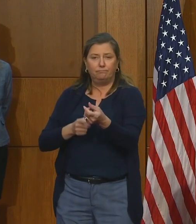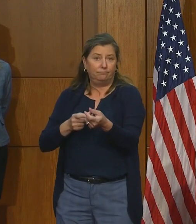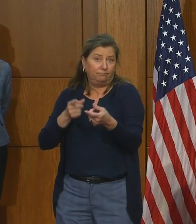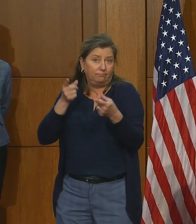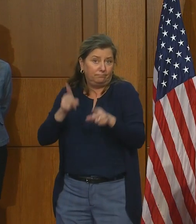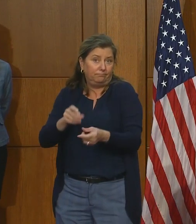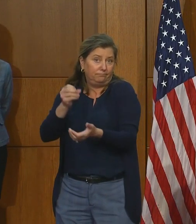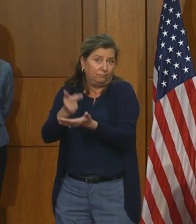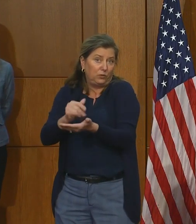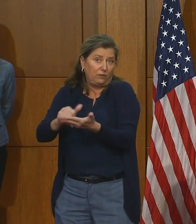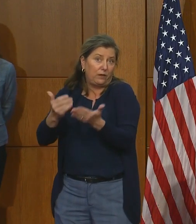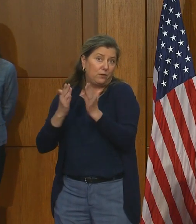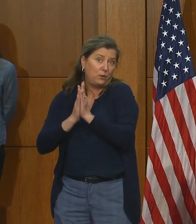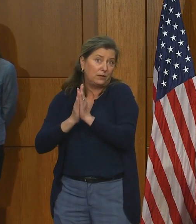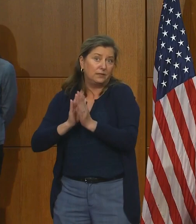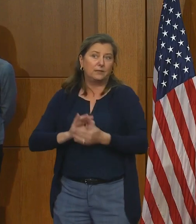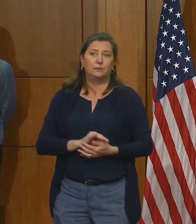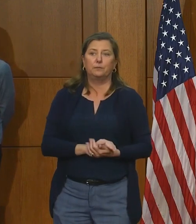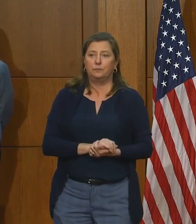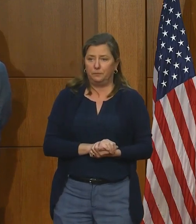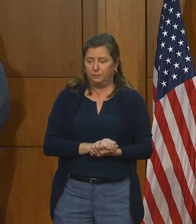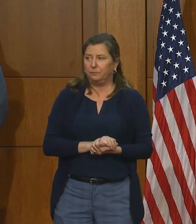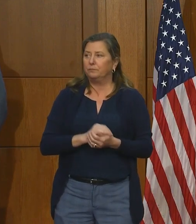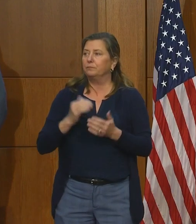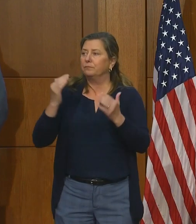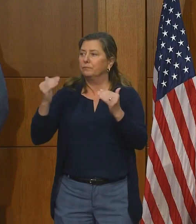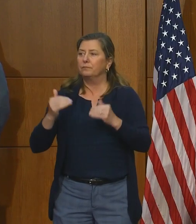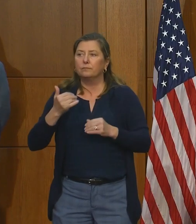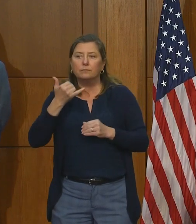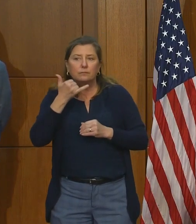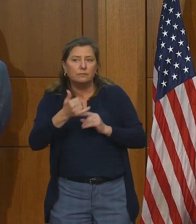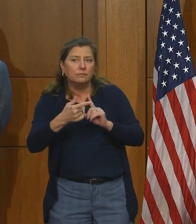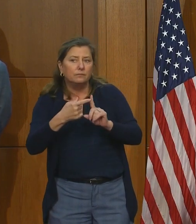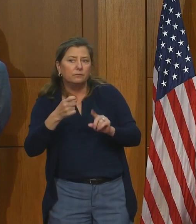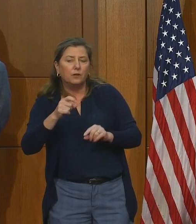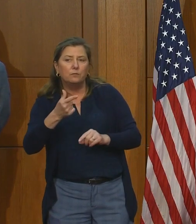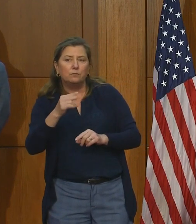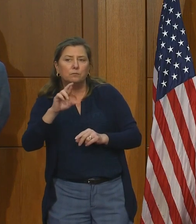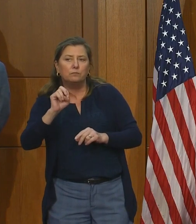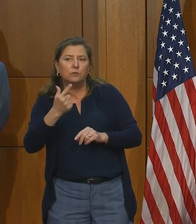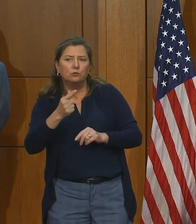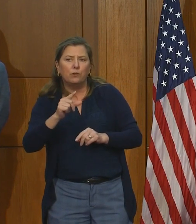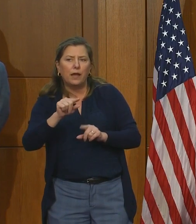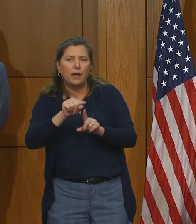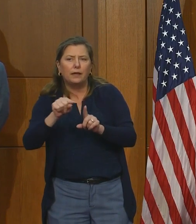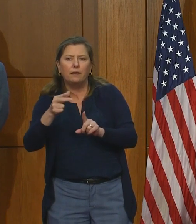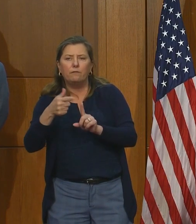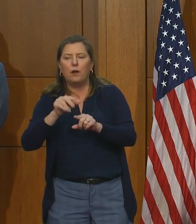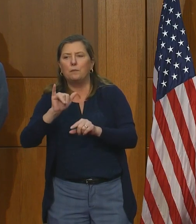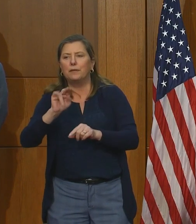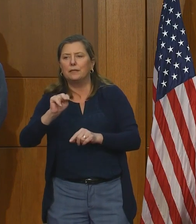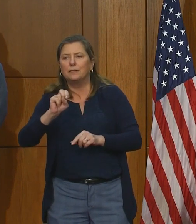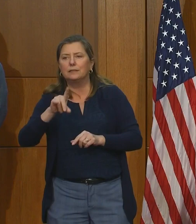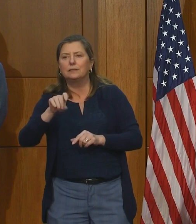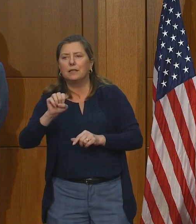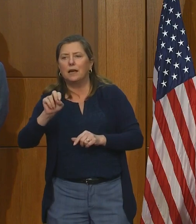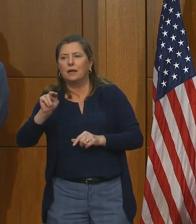ANYBODY ELSE AND I RAN AT THE